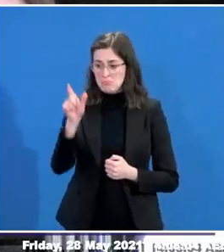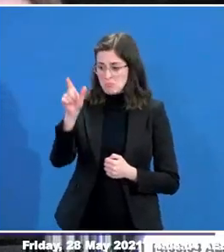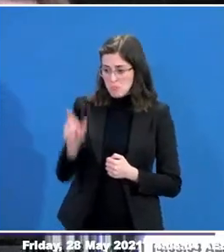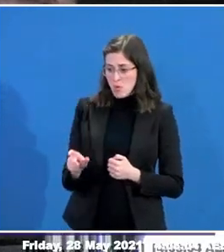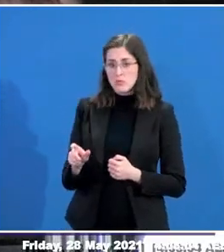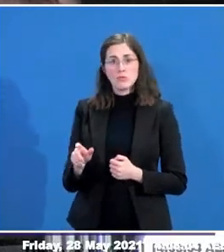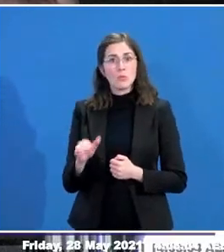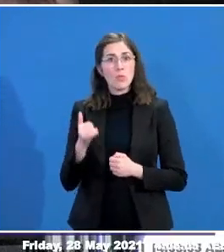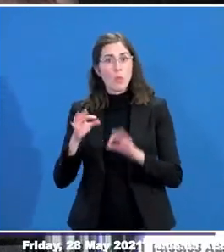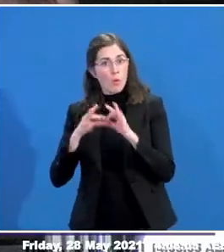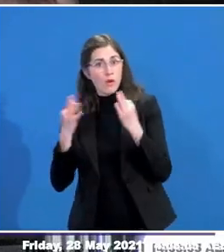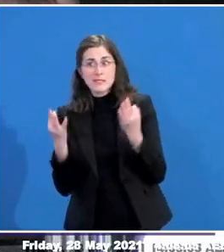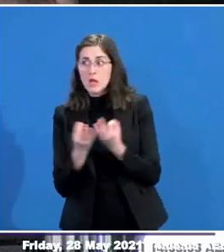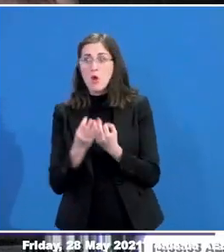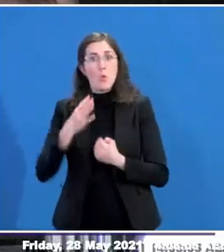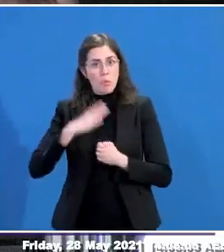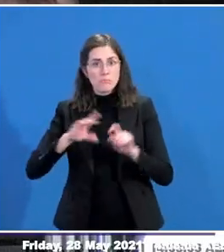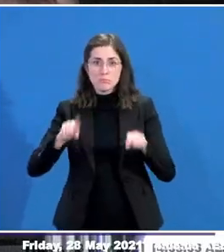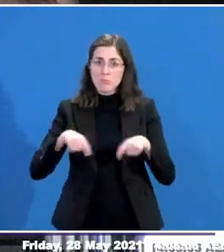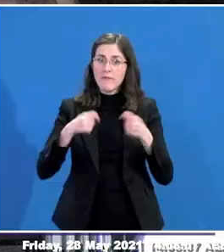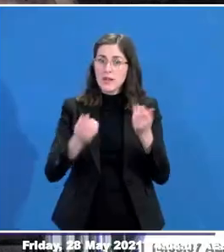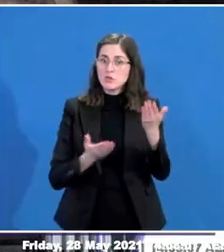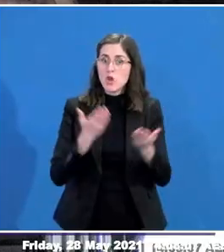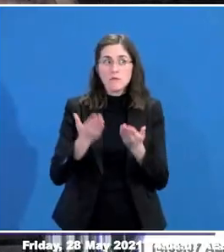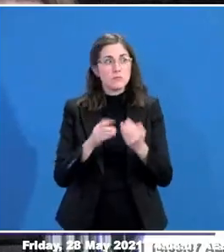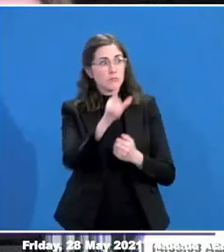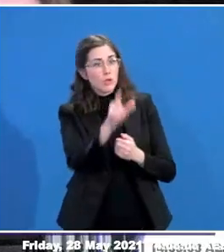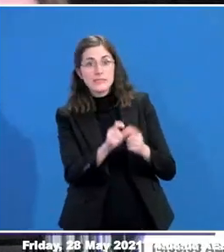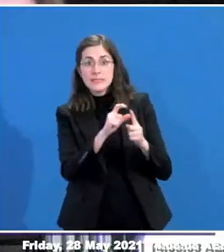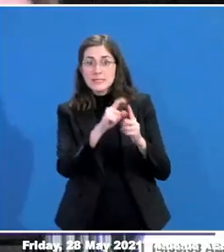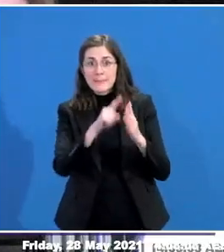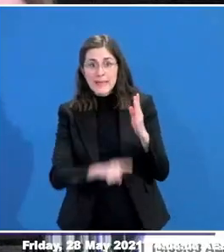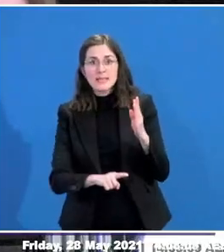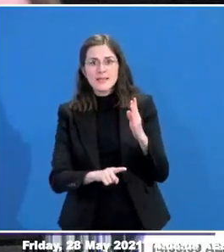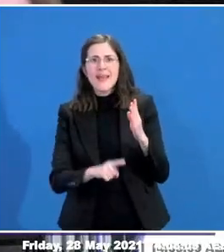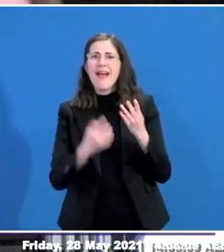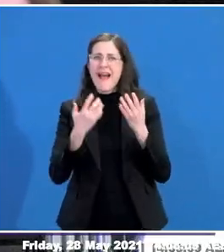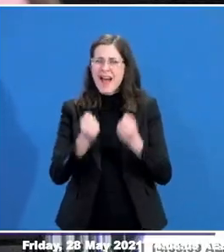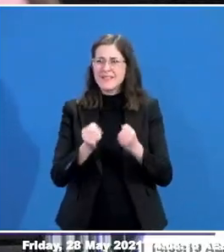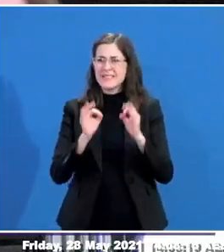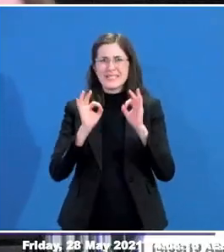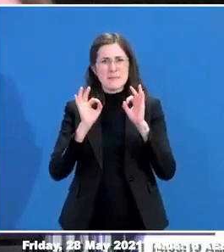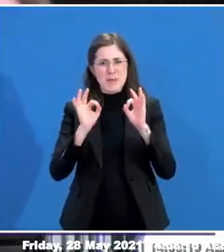to be a service provider well, there is an NDIS orientation worker